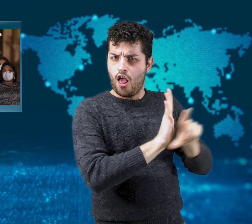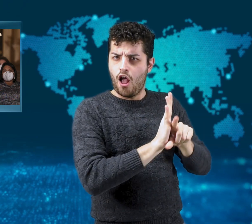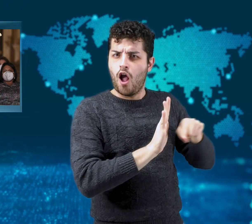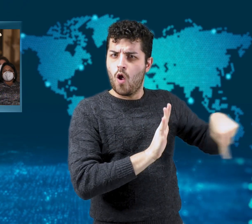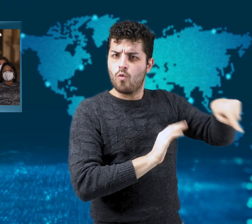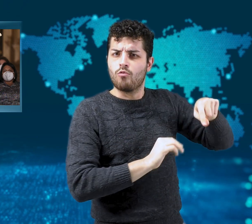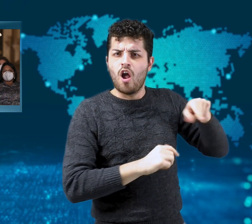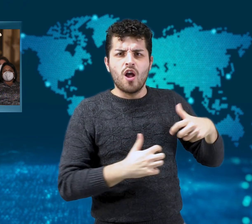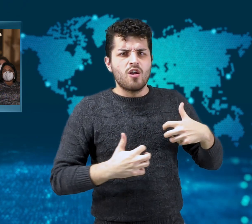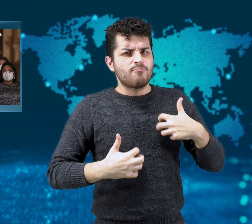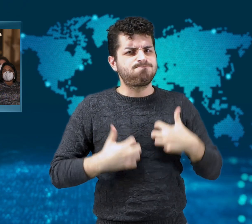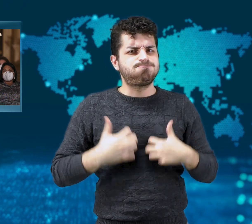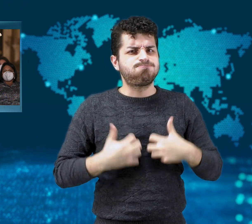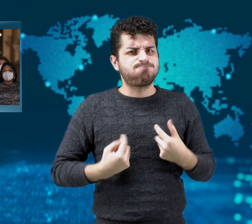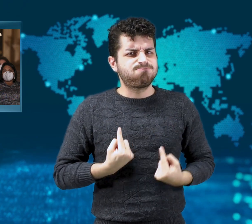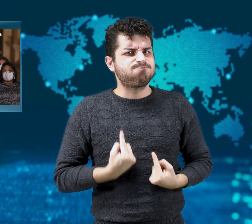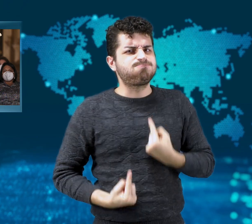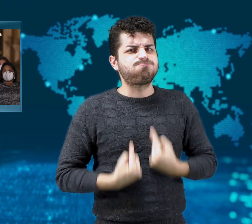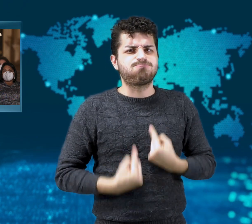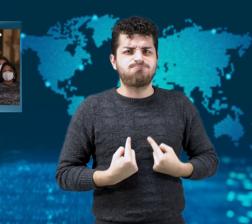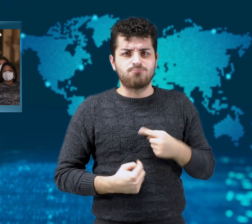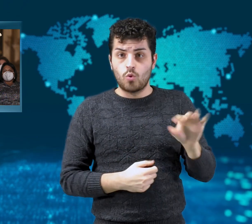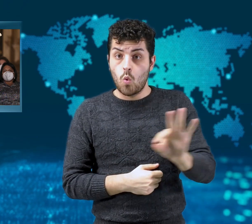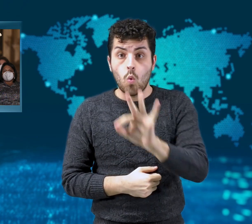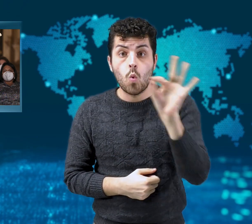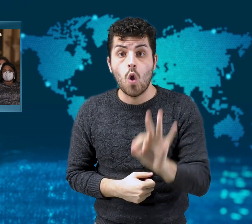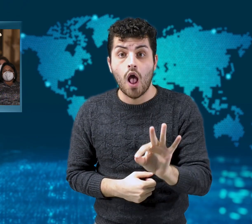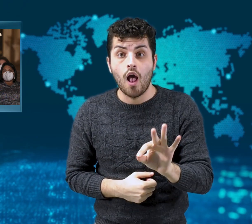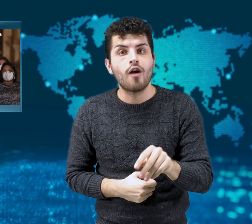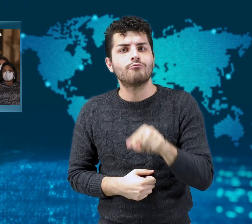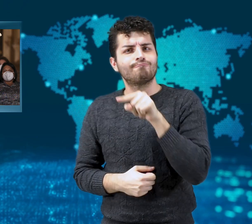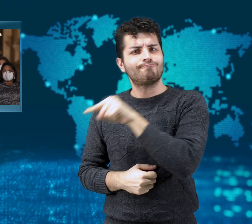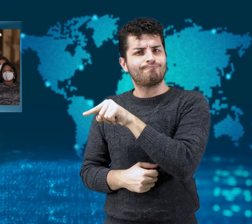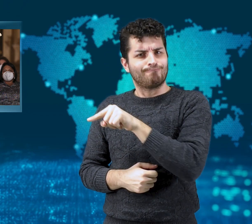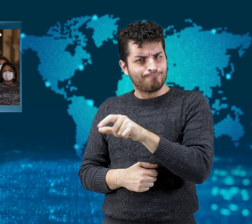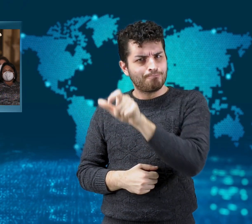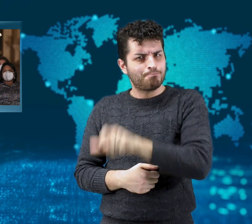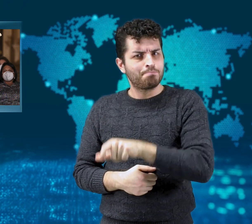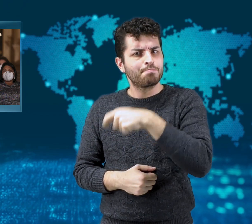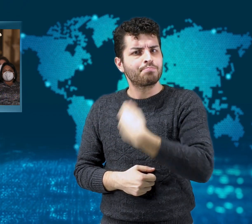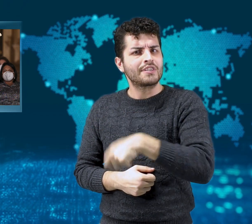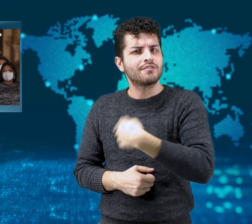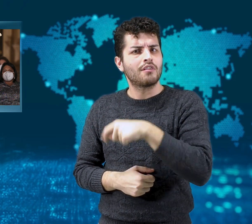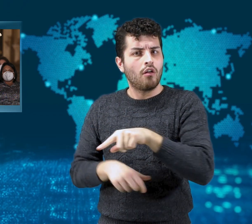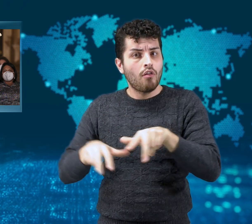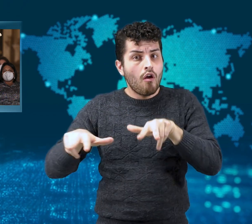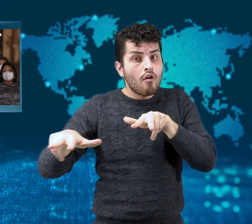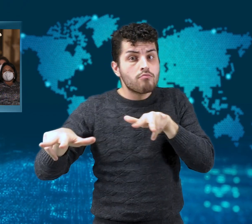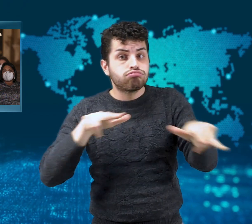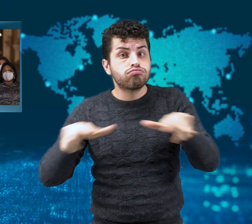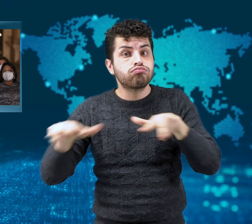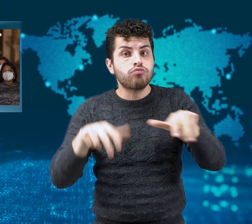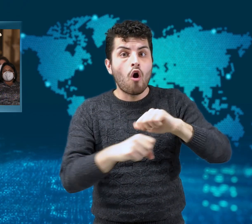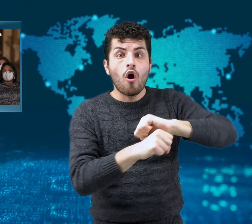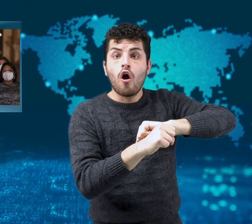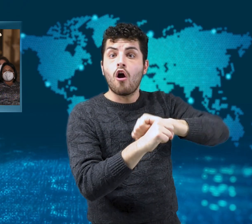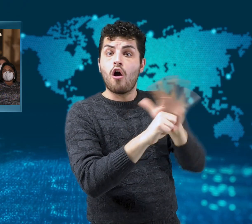saying that his negligence caused many deaths.